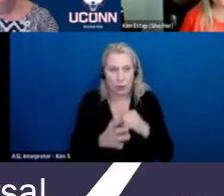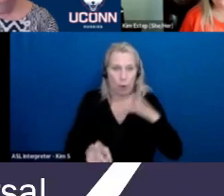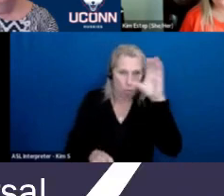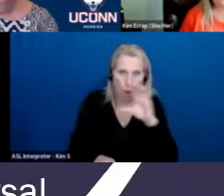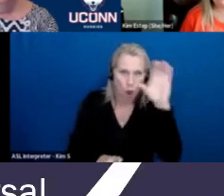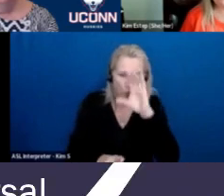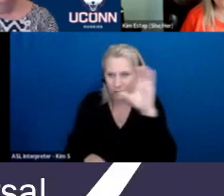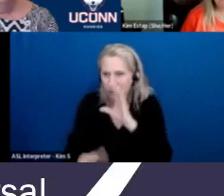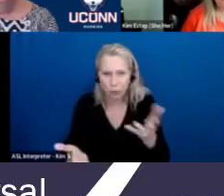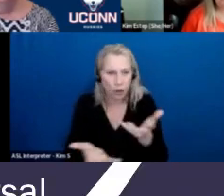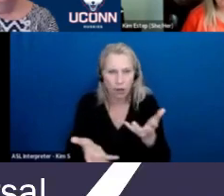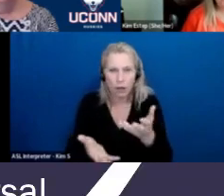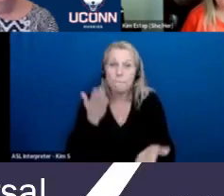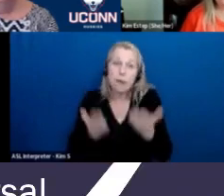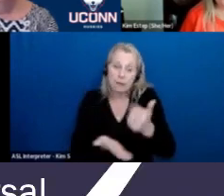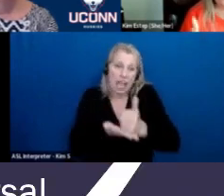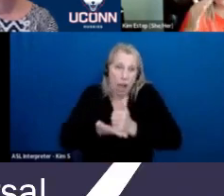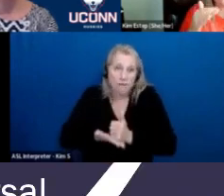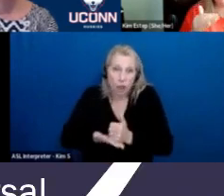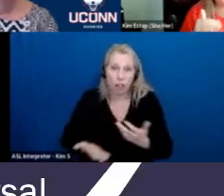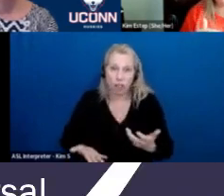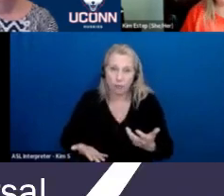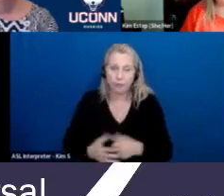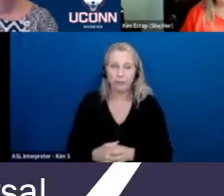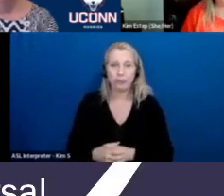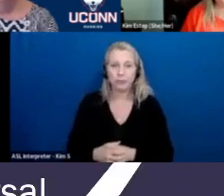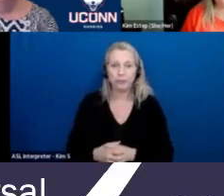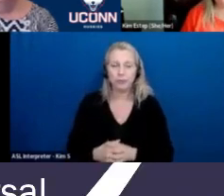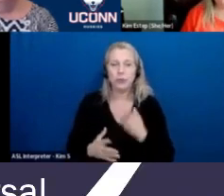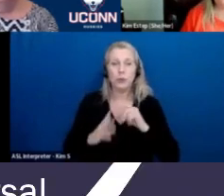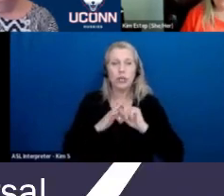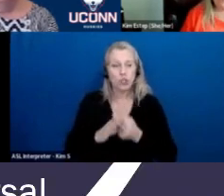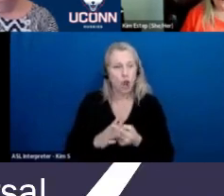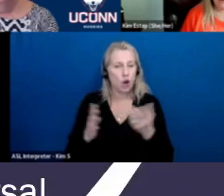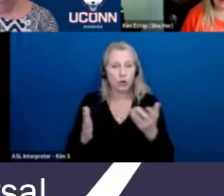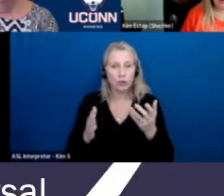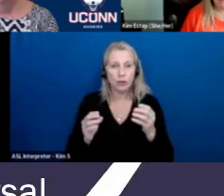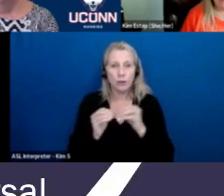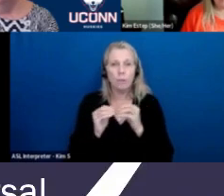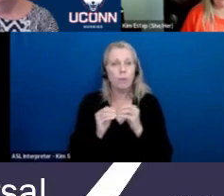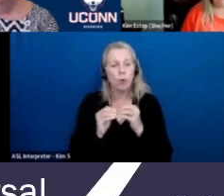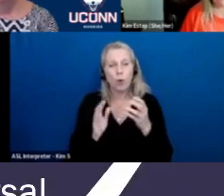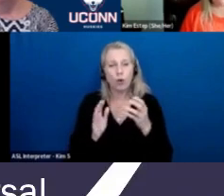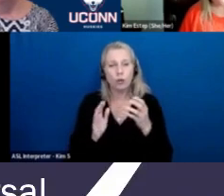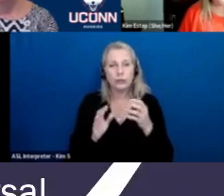that we think may be helpful. And then as we start to move further, in the triangle,